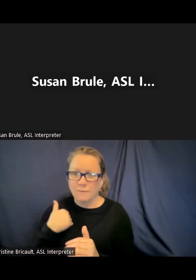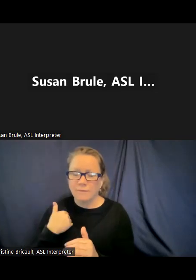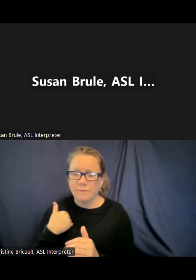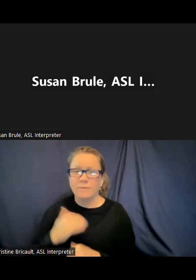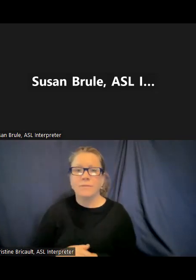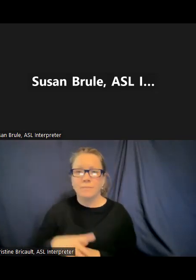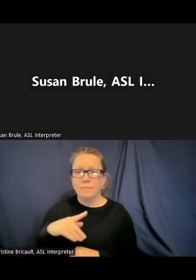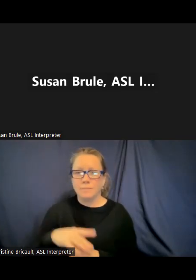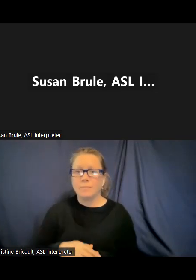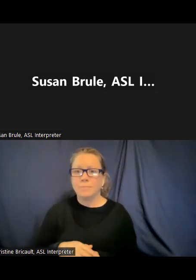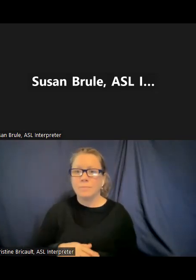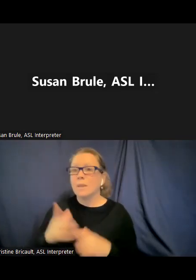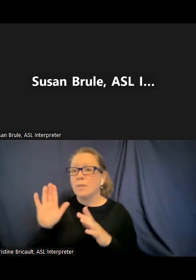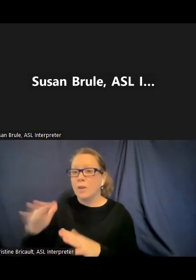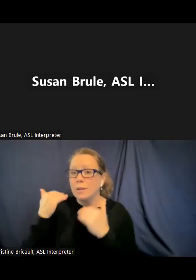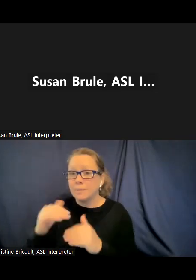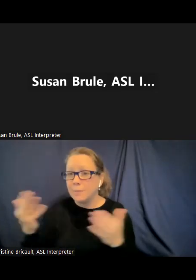what that limitation is, and,